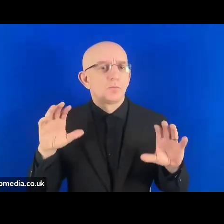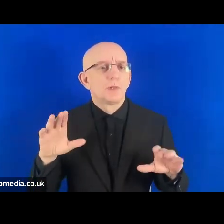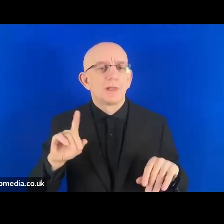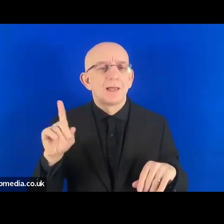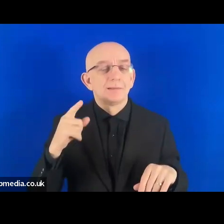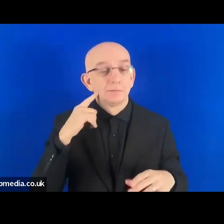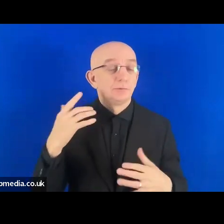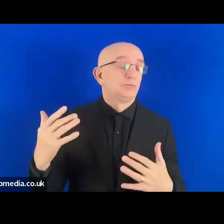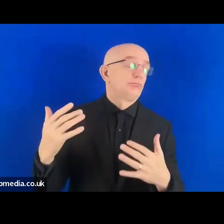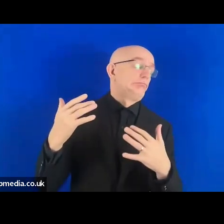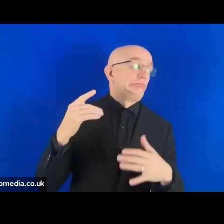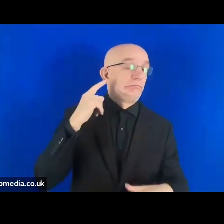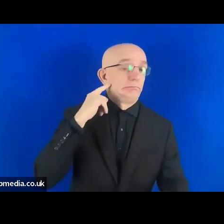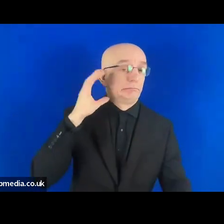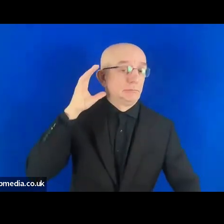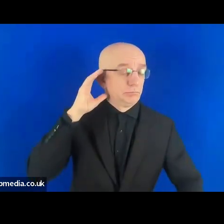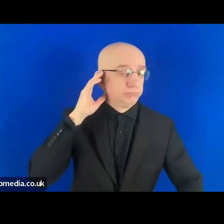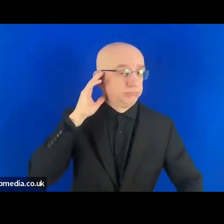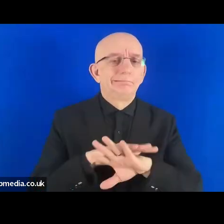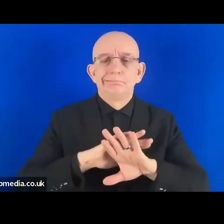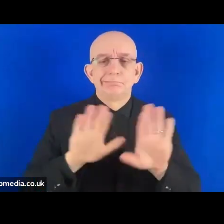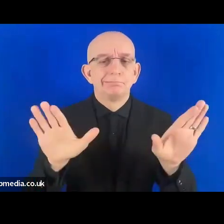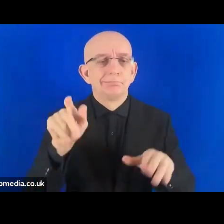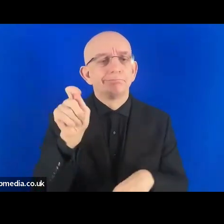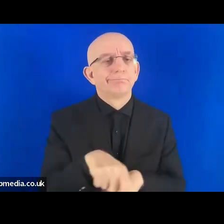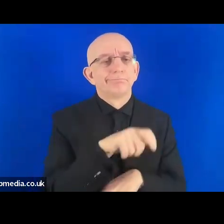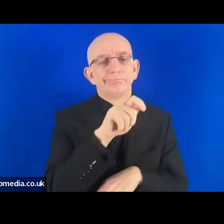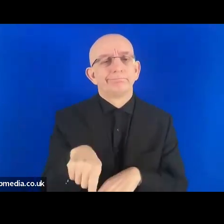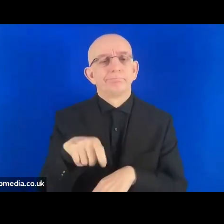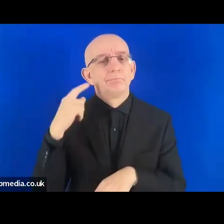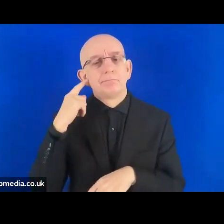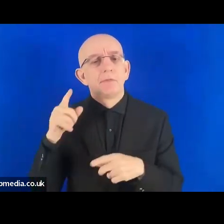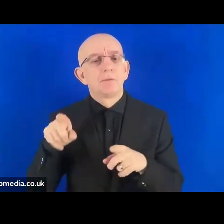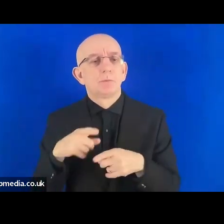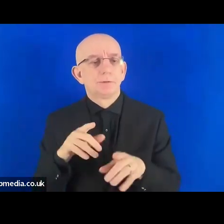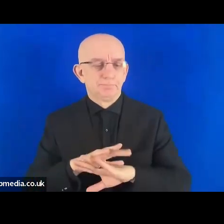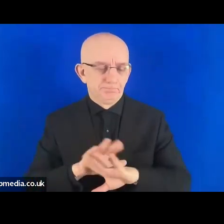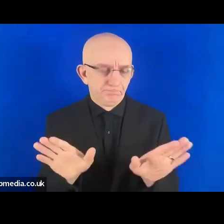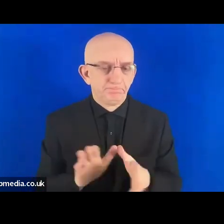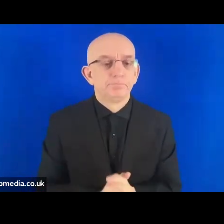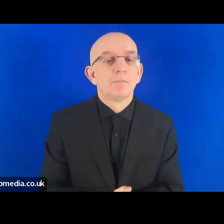Okay. Here. Okay. First things first is that, how do we make sure that,